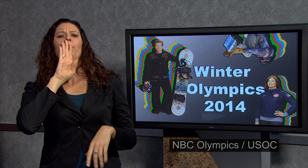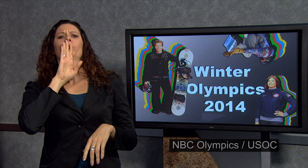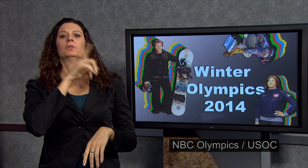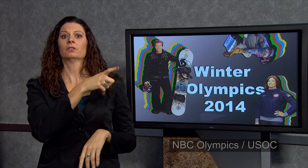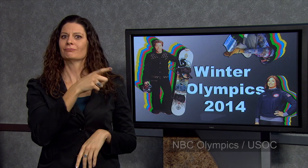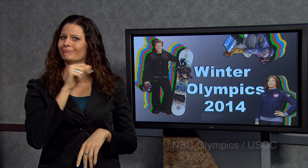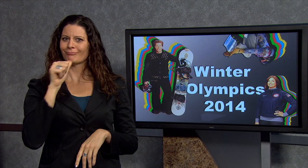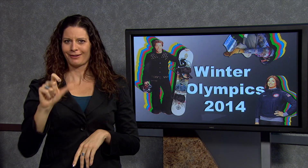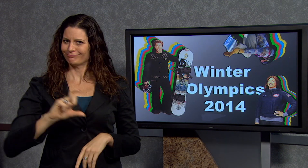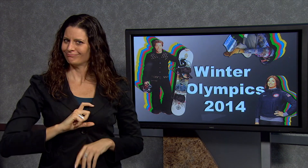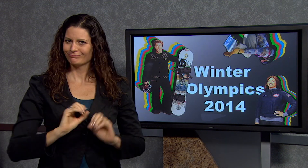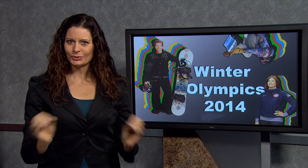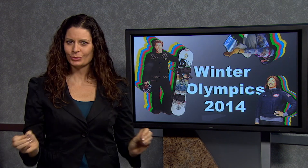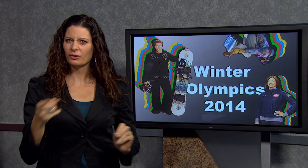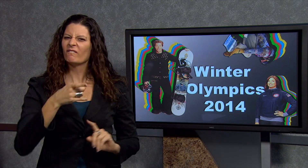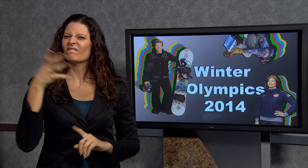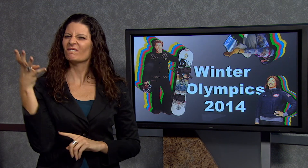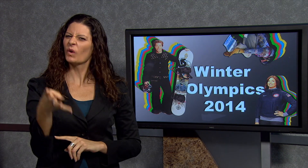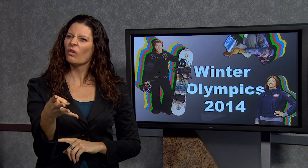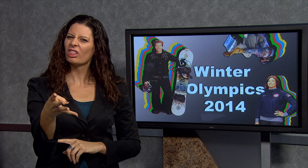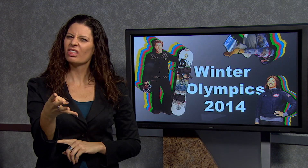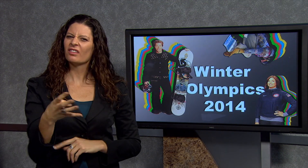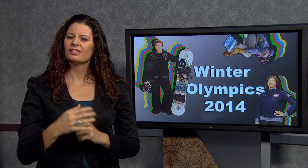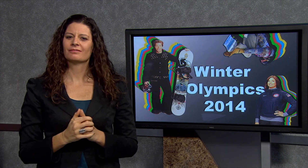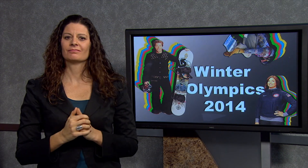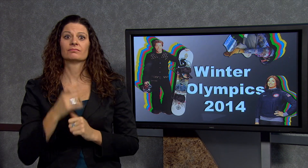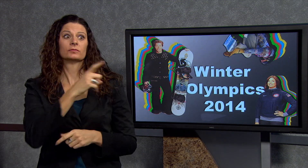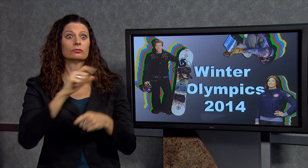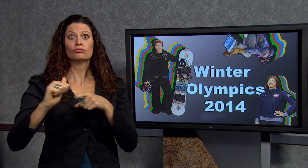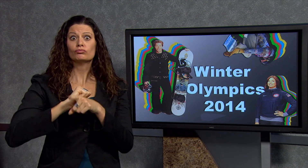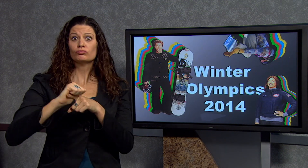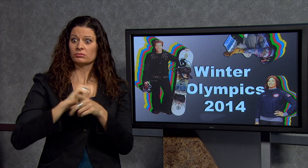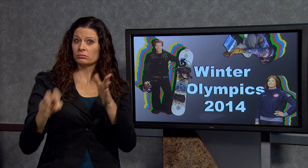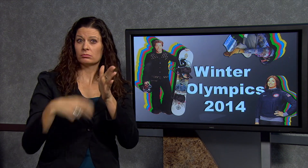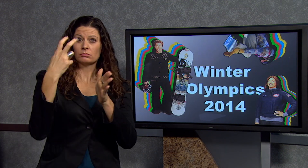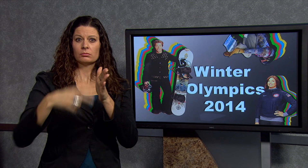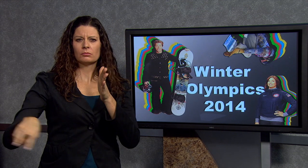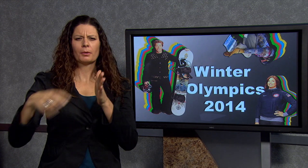WHICH DOES NOT QUALIFY HIM FOR ANY MEDALS.